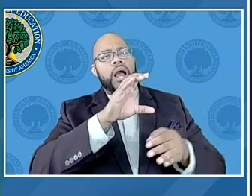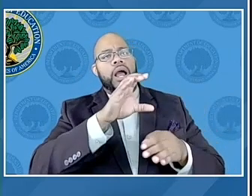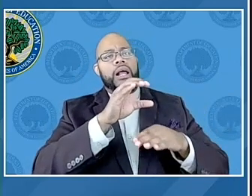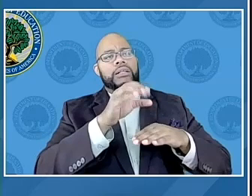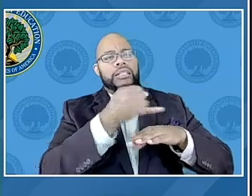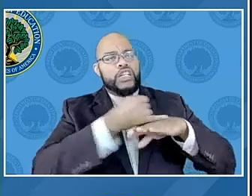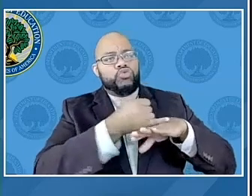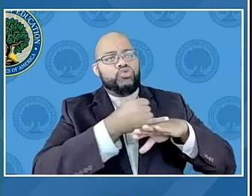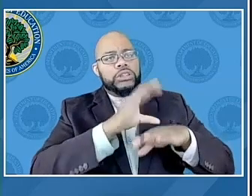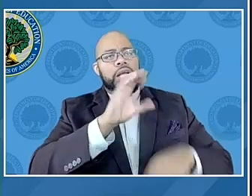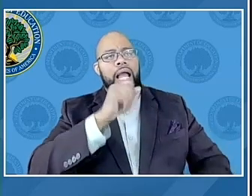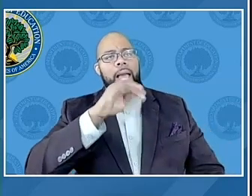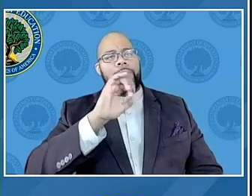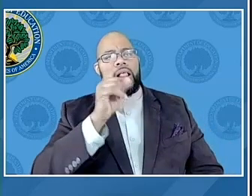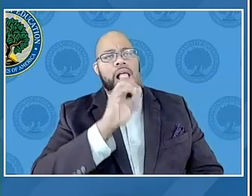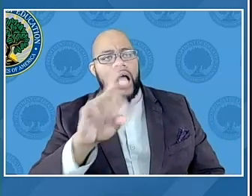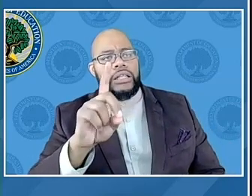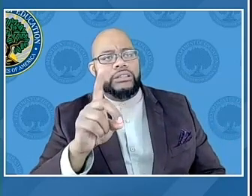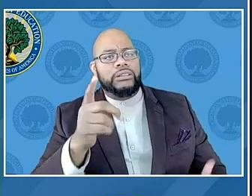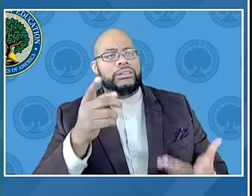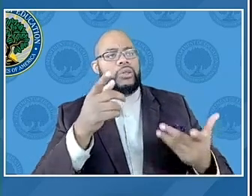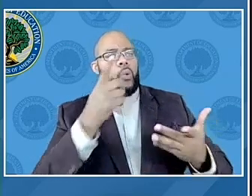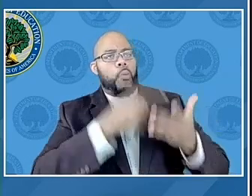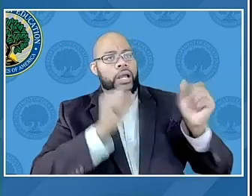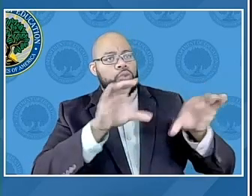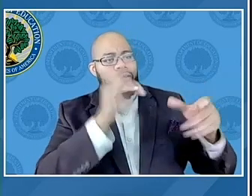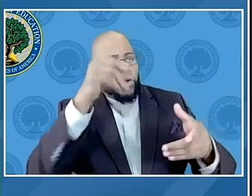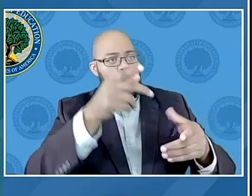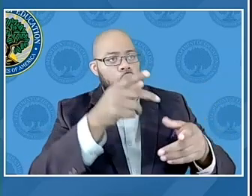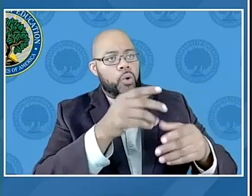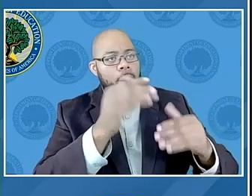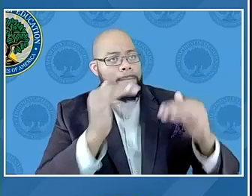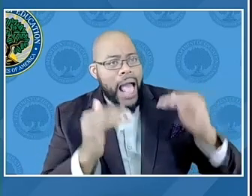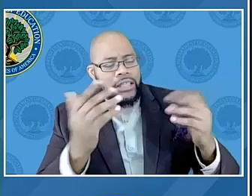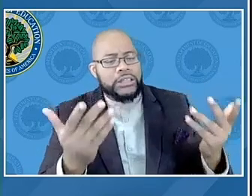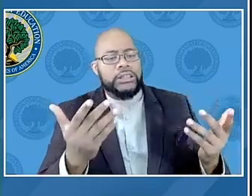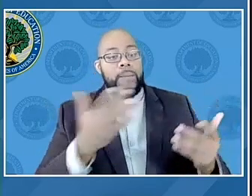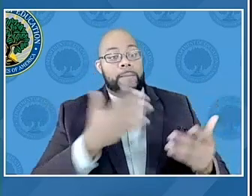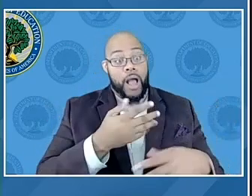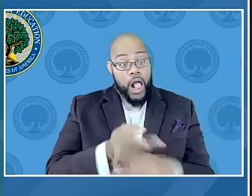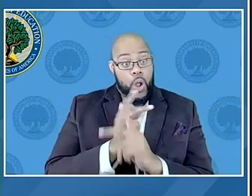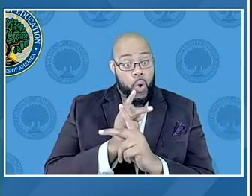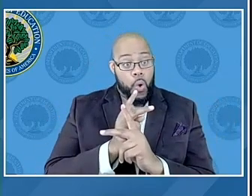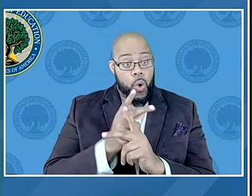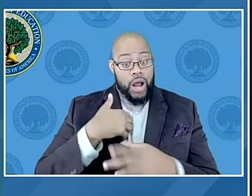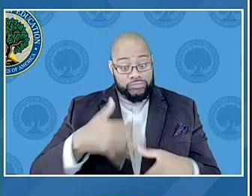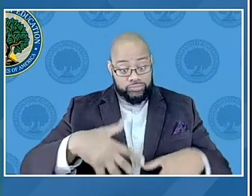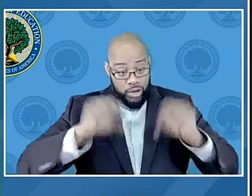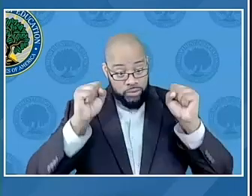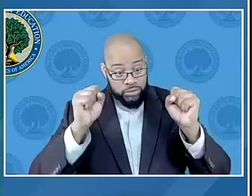forbearance is going to do. My loan that I took when I left when I